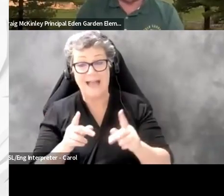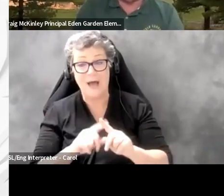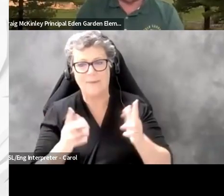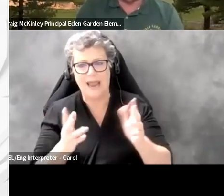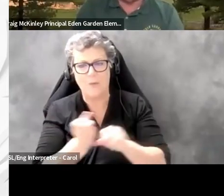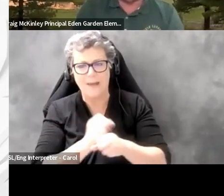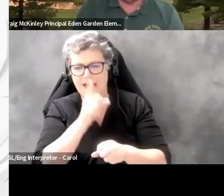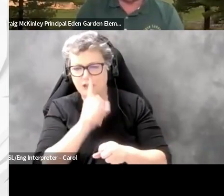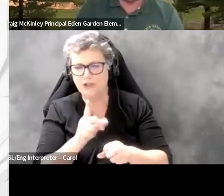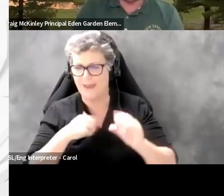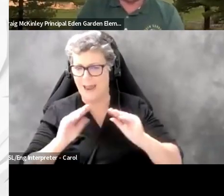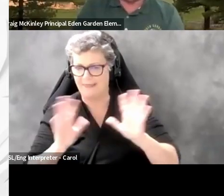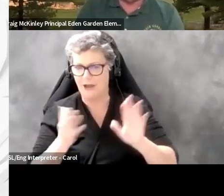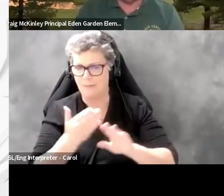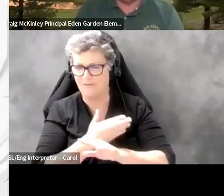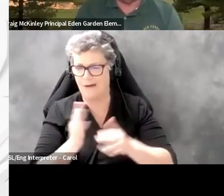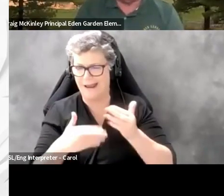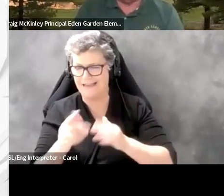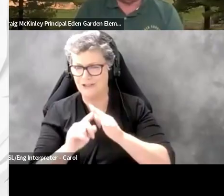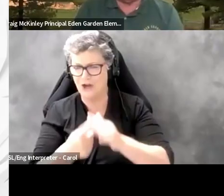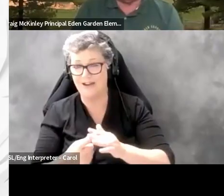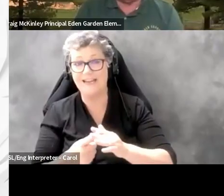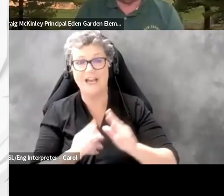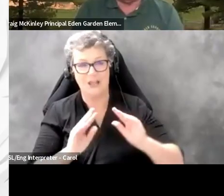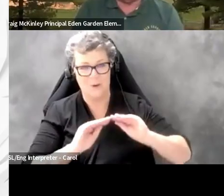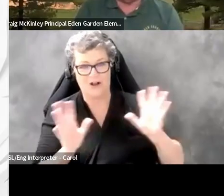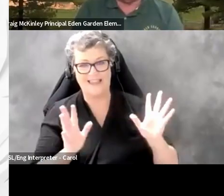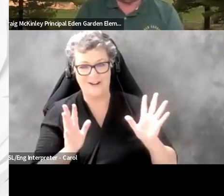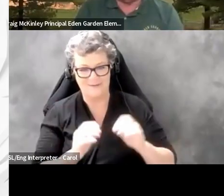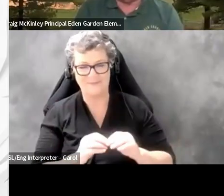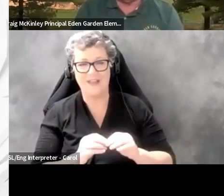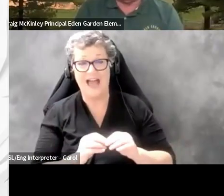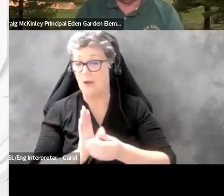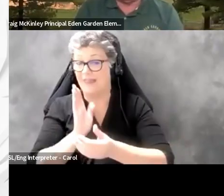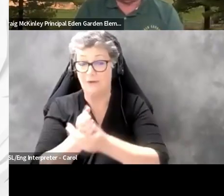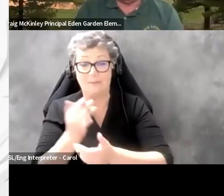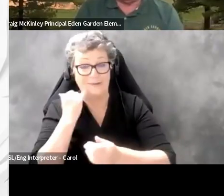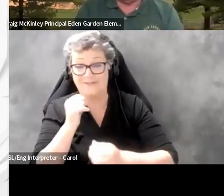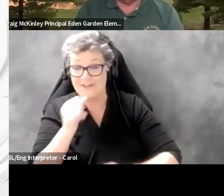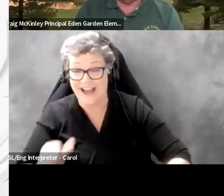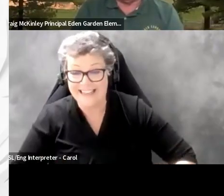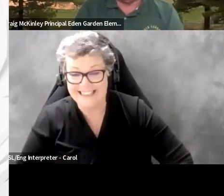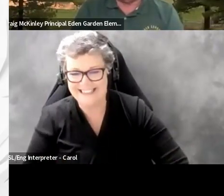sure that I'm clear before I get started. Lillie Moffett: You are clear. I will interrupt you if you're not. Jennifer Adcock: Excellent